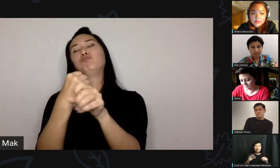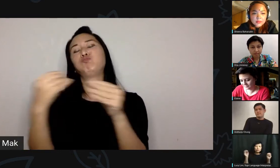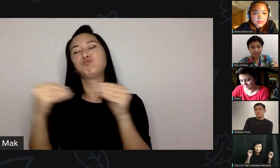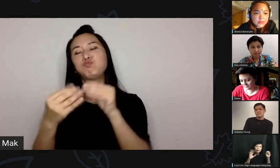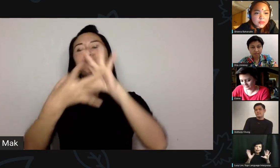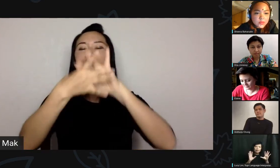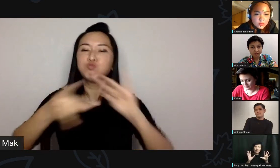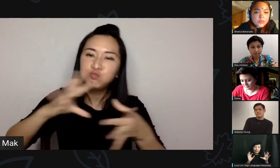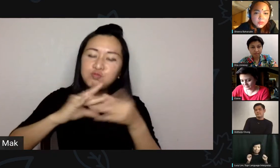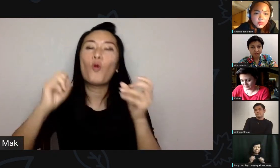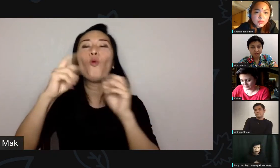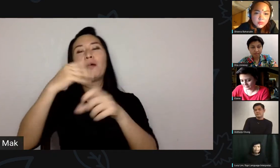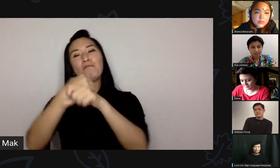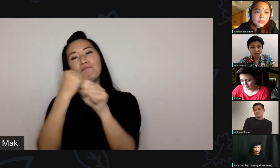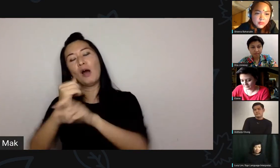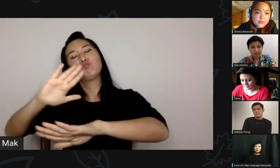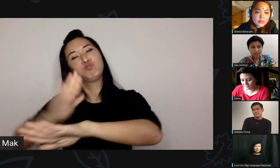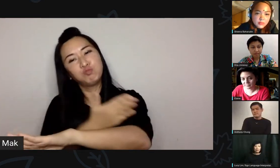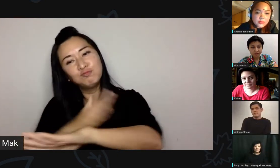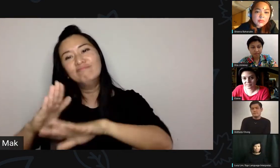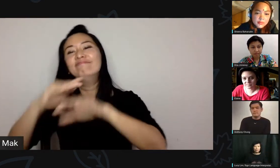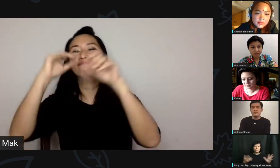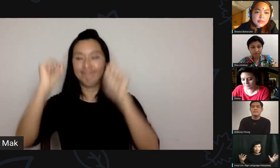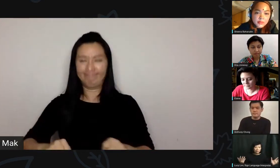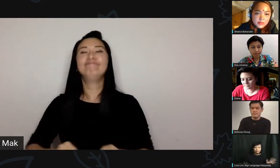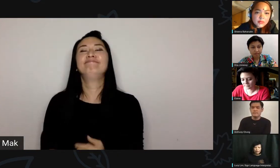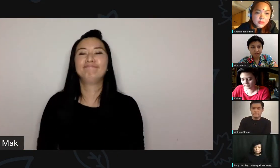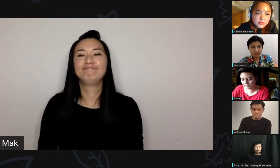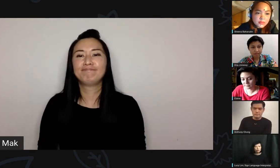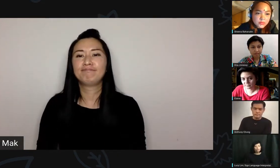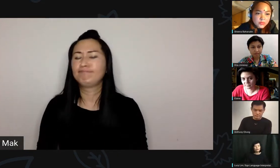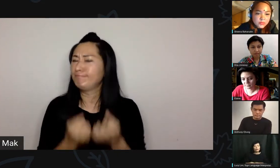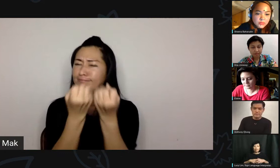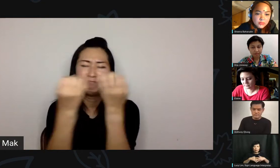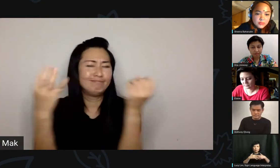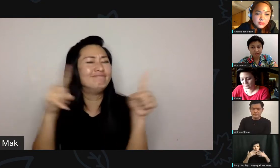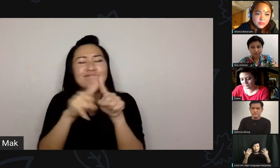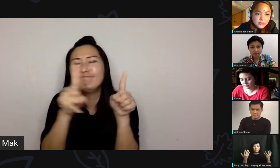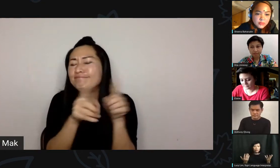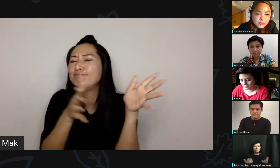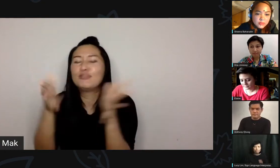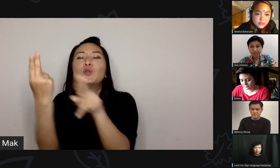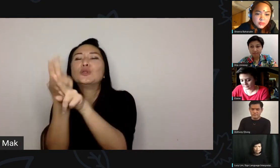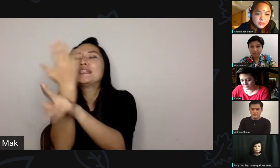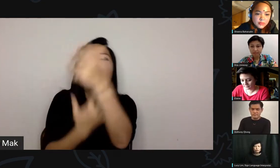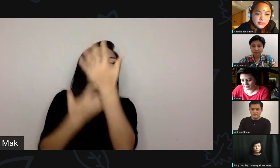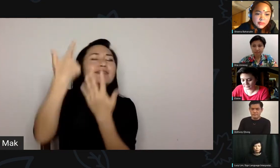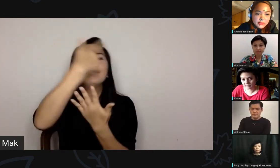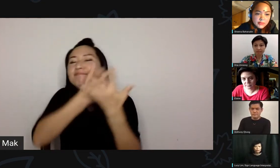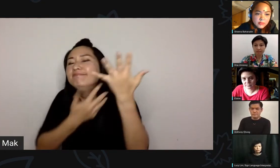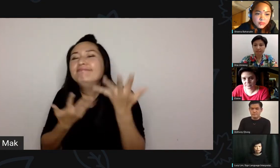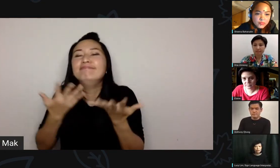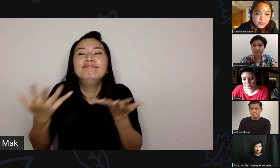so make it like a fun first. Make it like a fun story and then slowly convert to poetry.